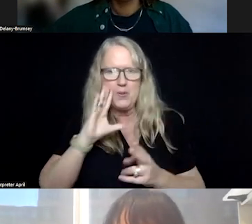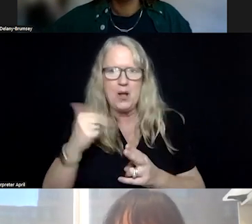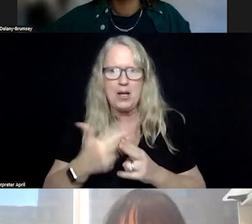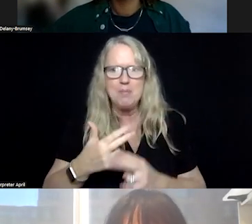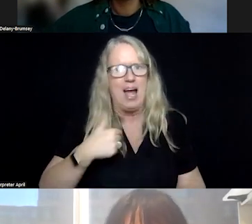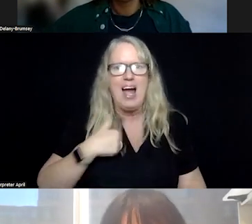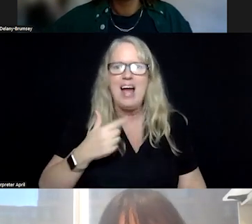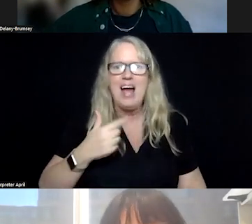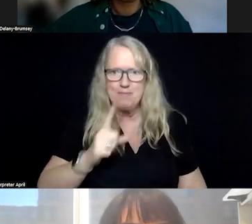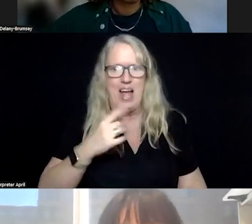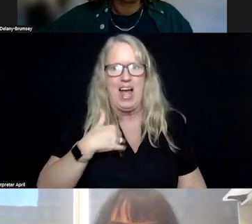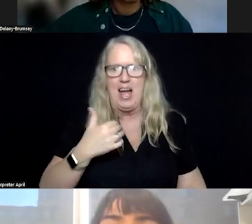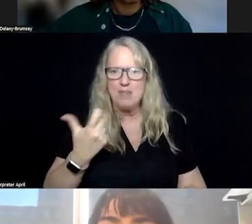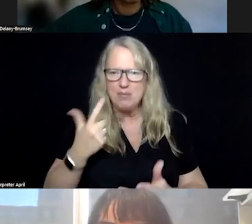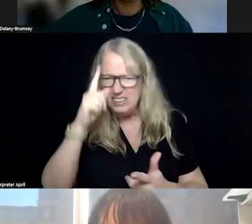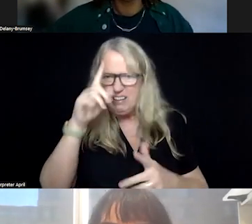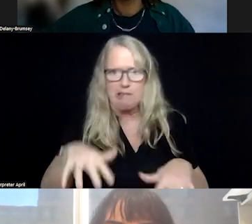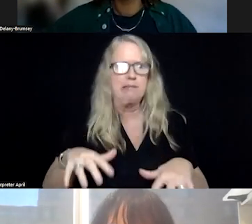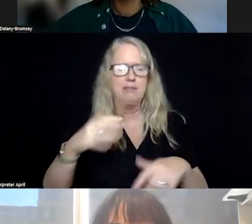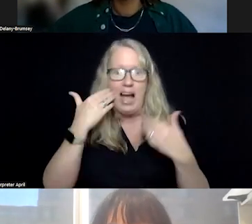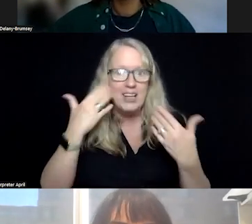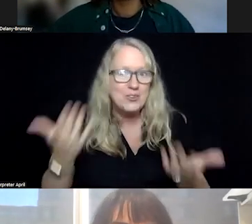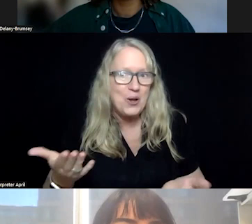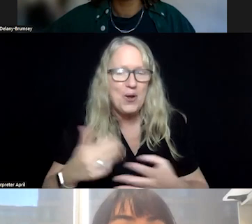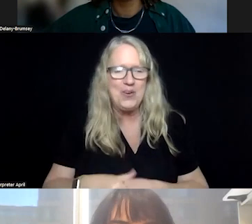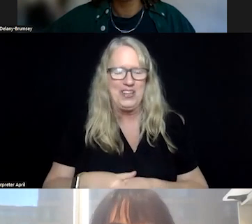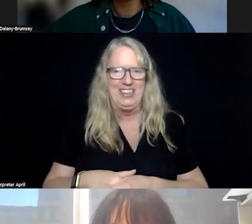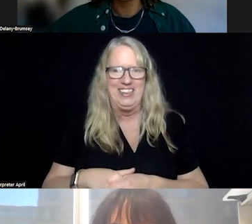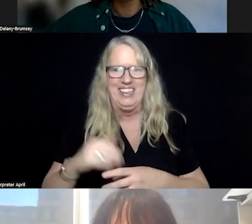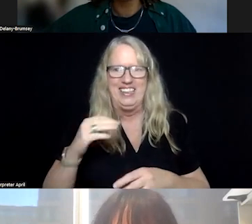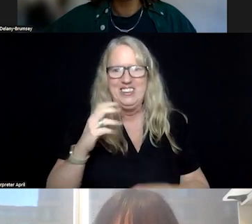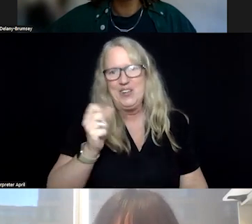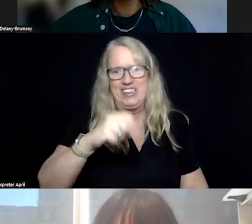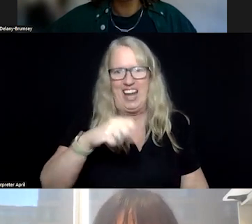DEFINITELY THROWN. DAVID SAW MY EYES. YEAH, I WAS SURPRISED.